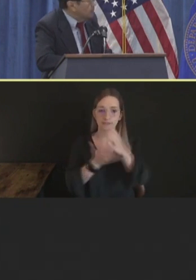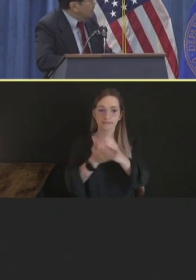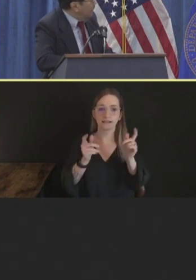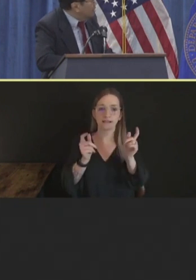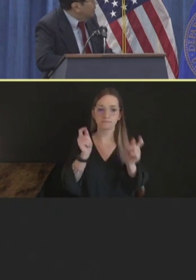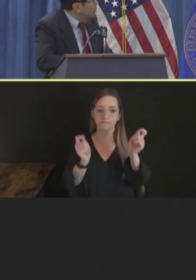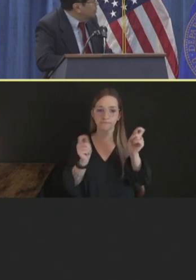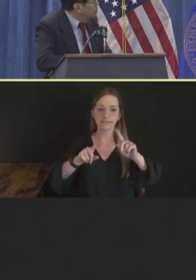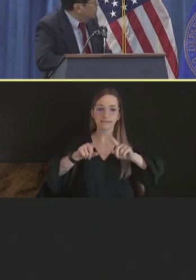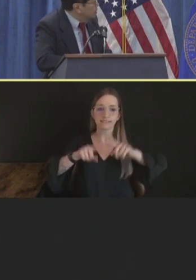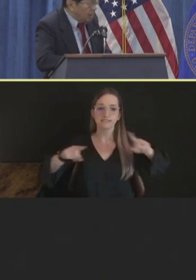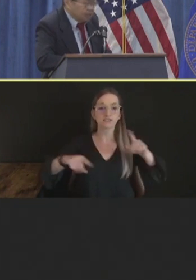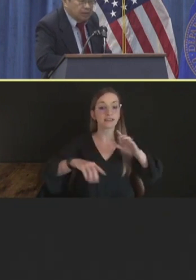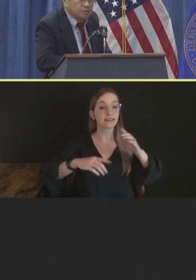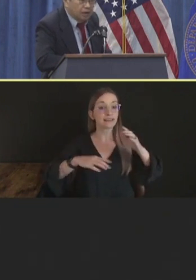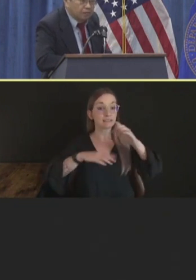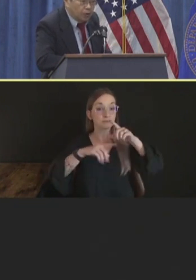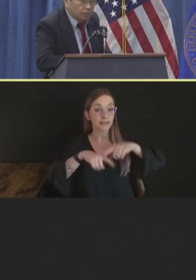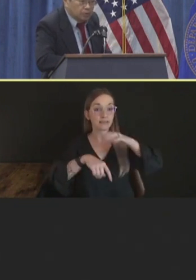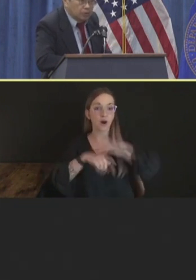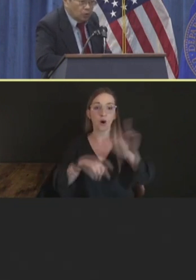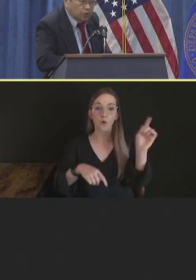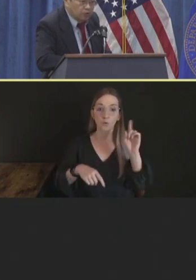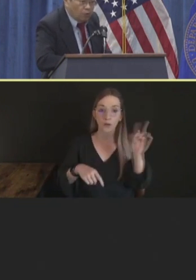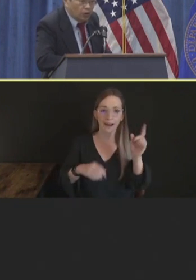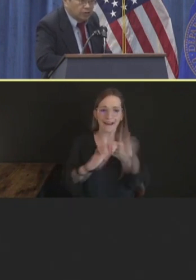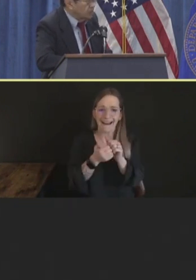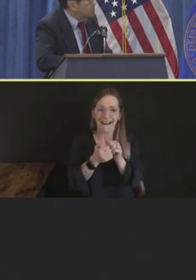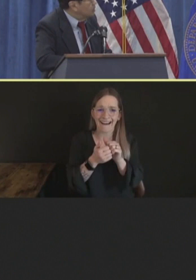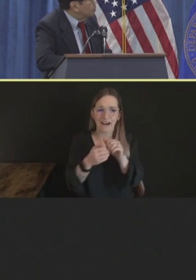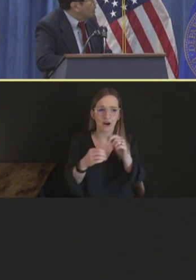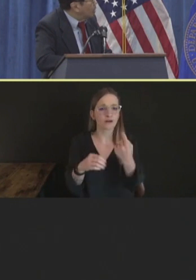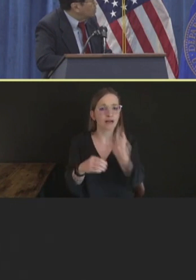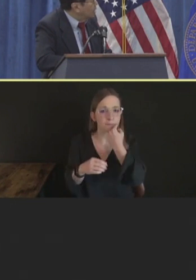And then the timing varied between 24 and 72 hours.